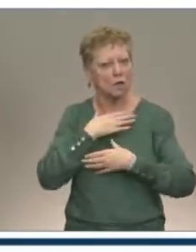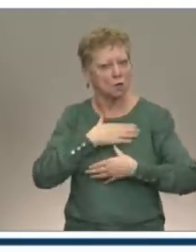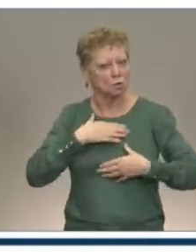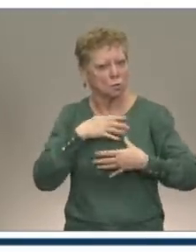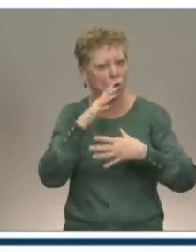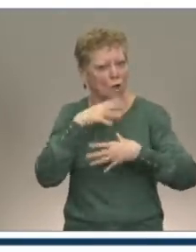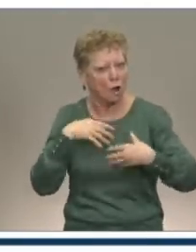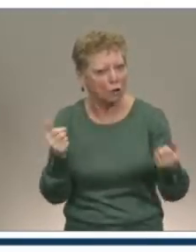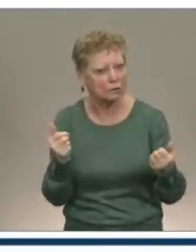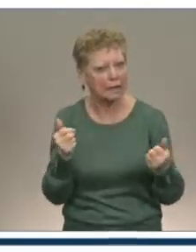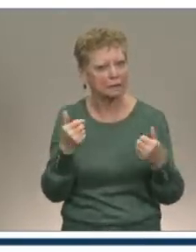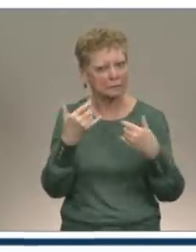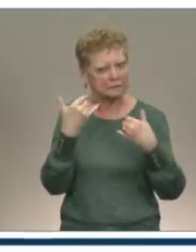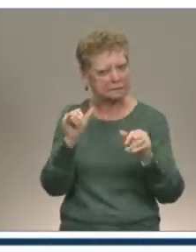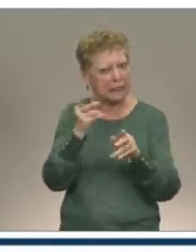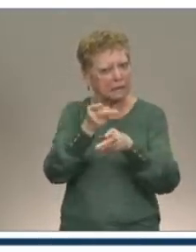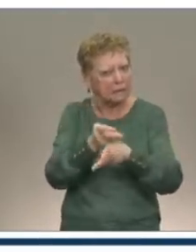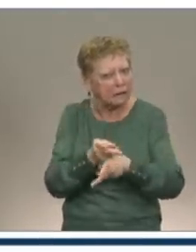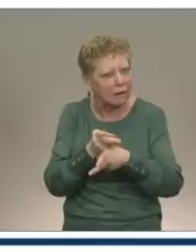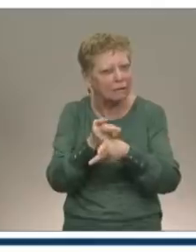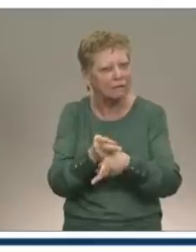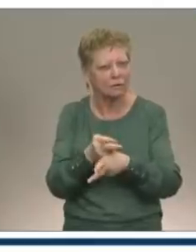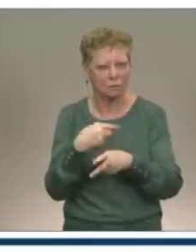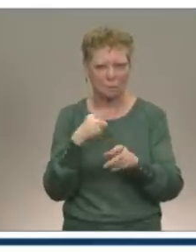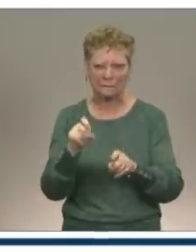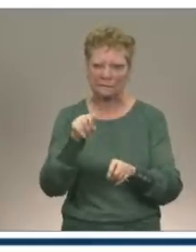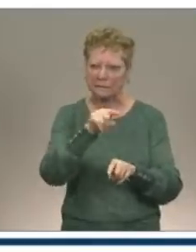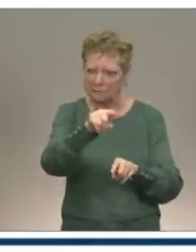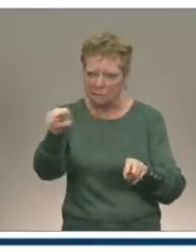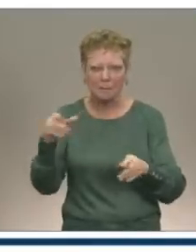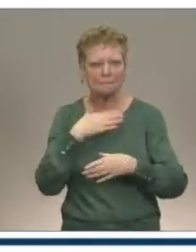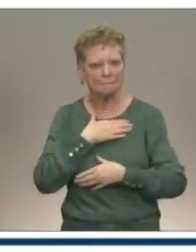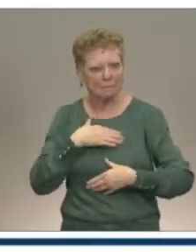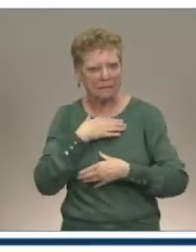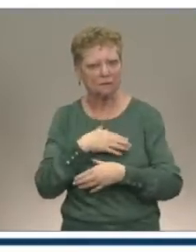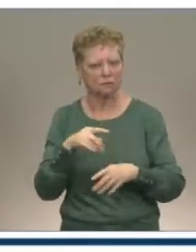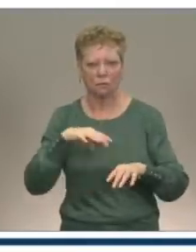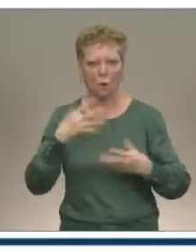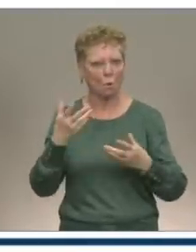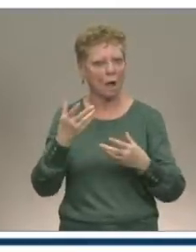that is what we need everybody to do to keep us from getting into a worse situation and having to